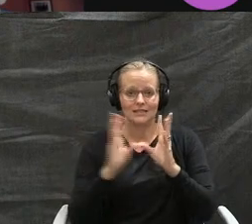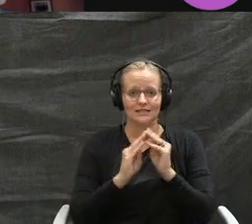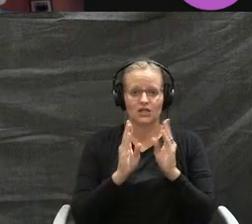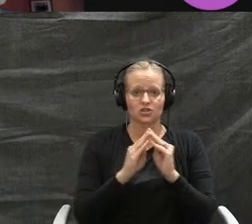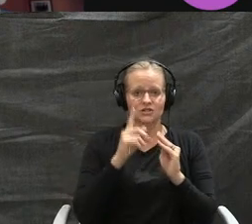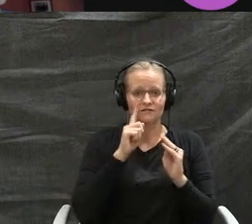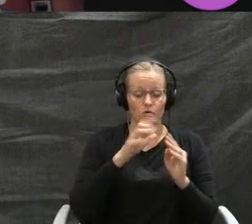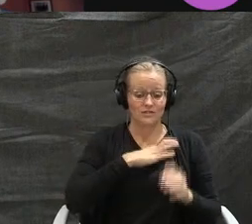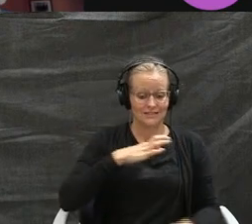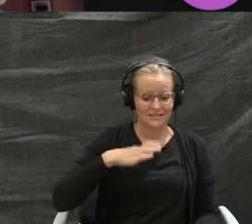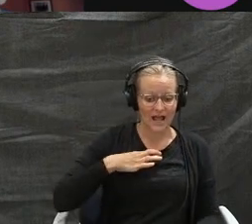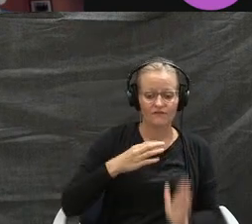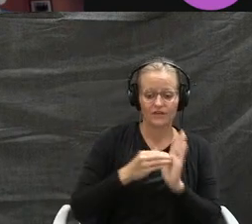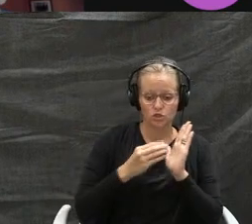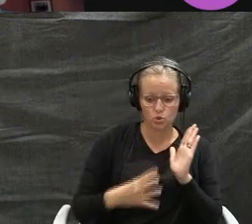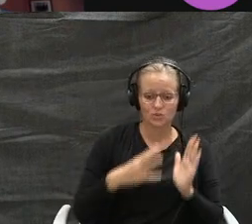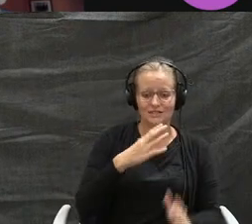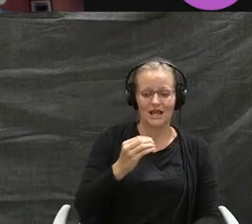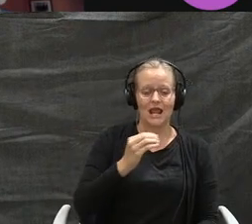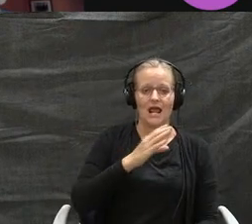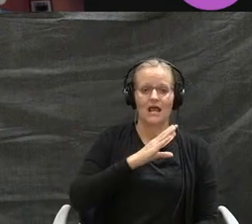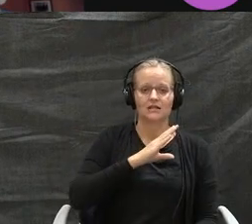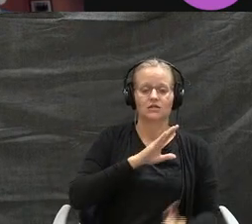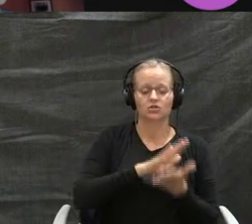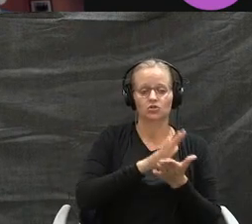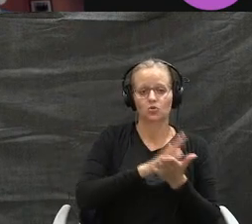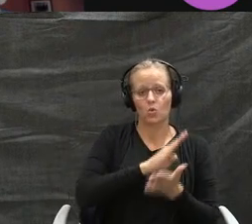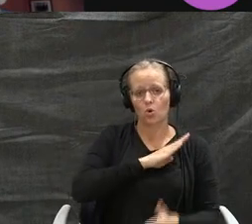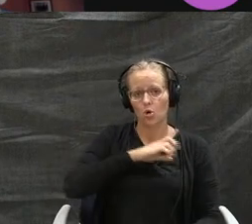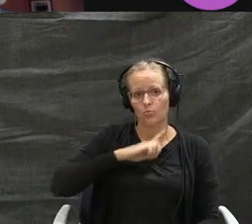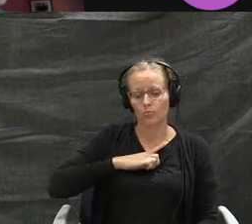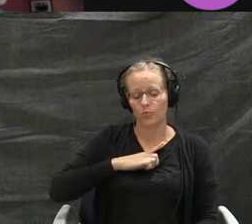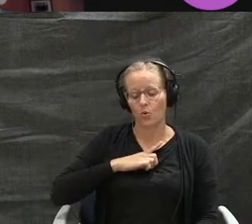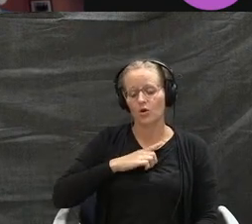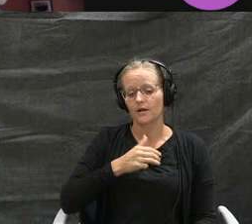members. This will be regarding diversity equity inclusion, an